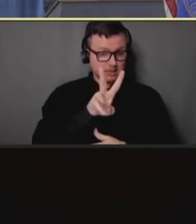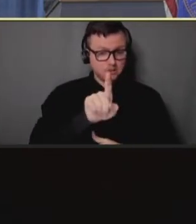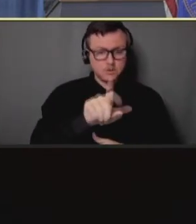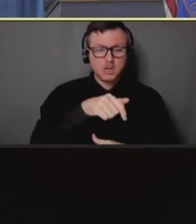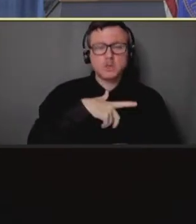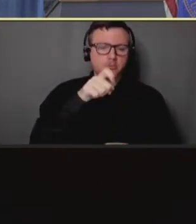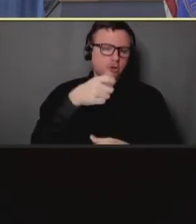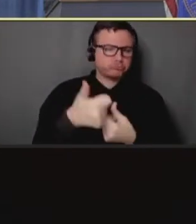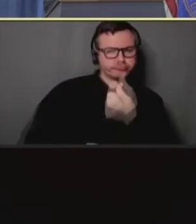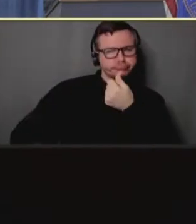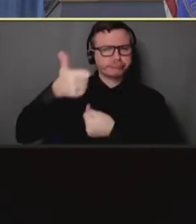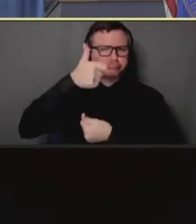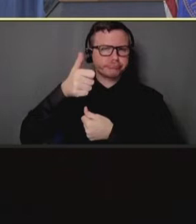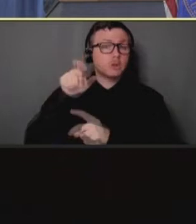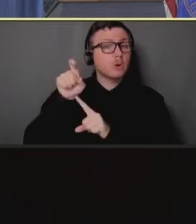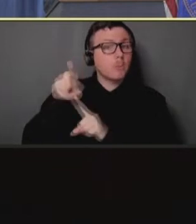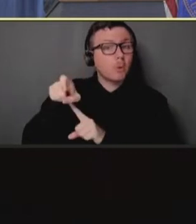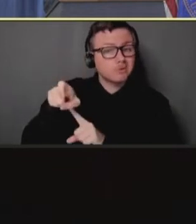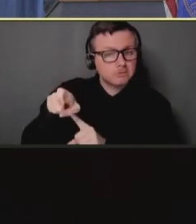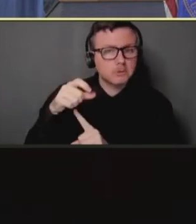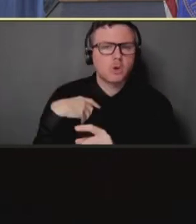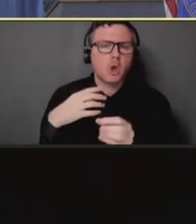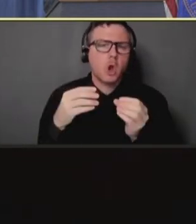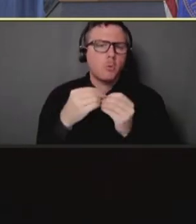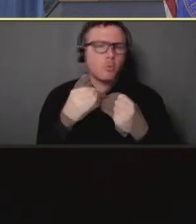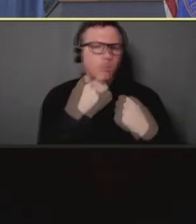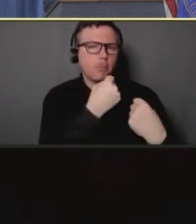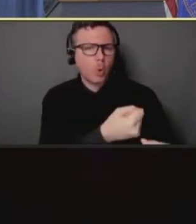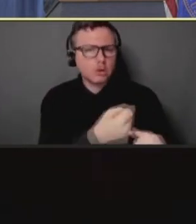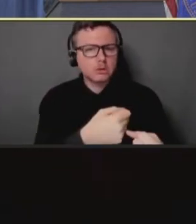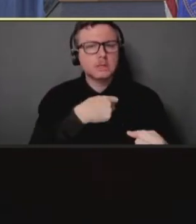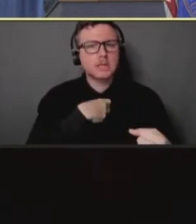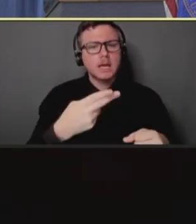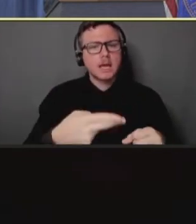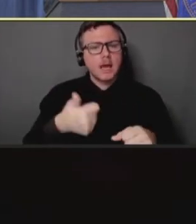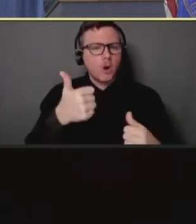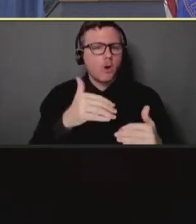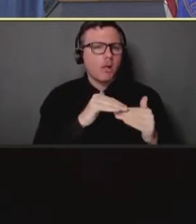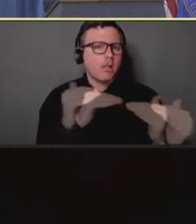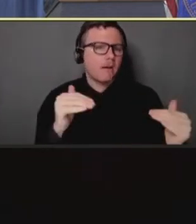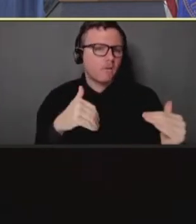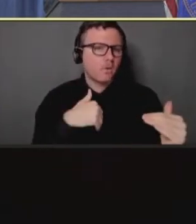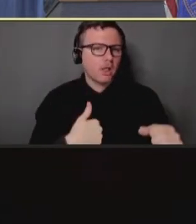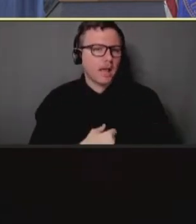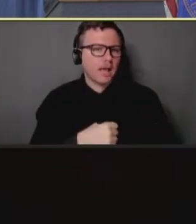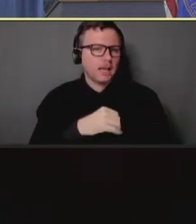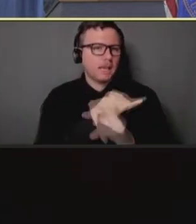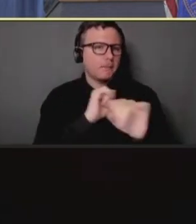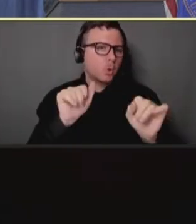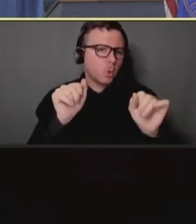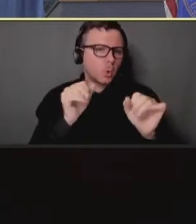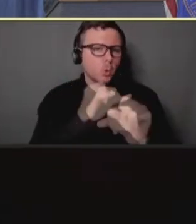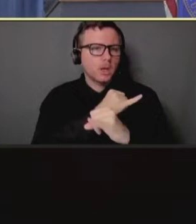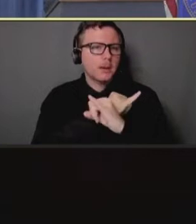in every way, more potent, higher levels of immunity, longer lasting immunity, you name